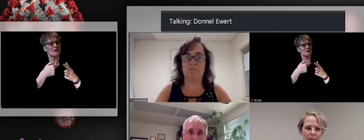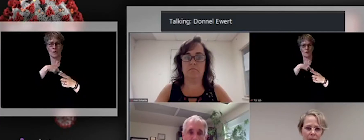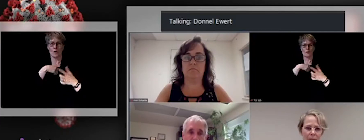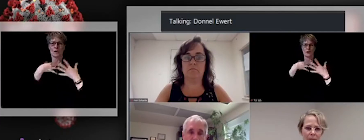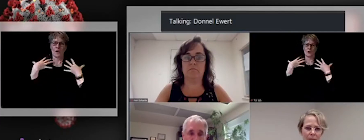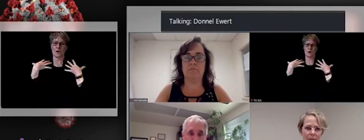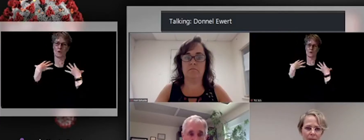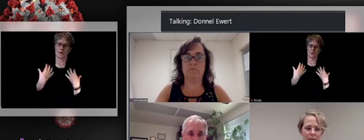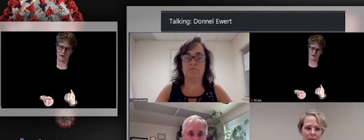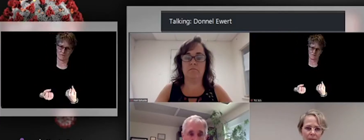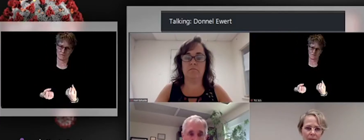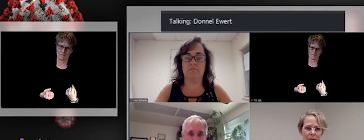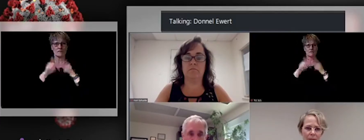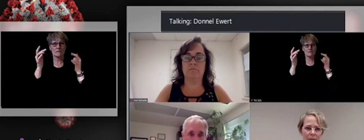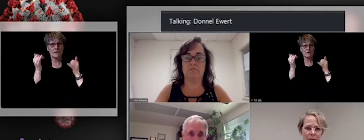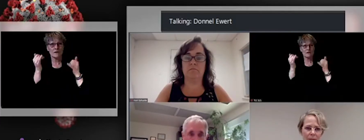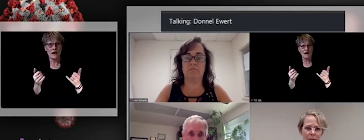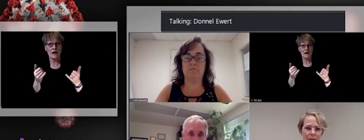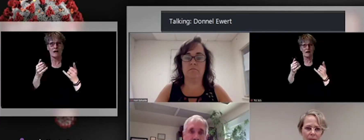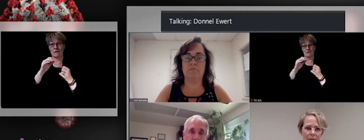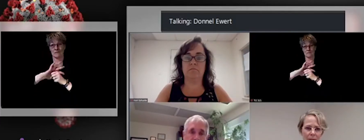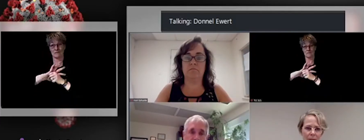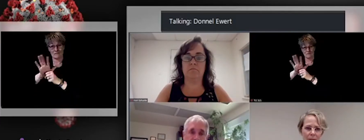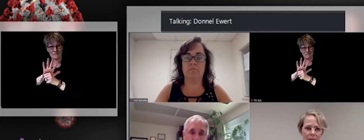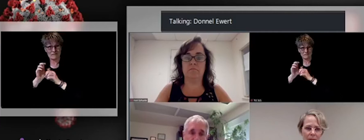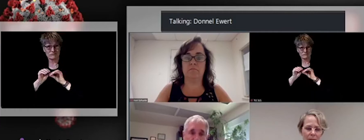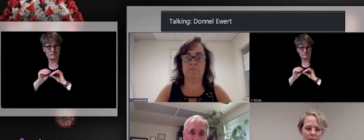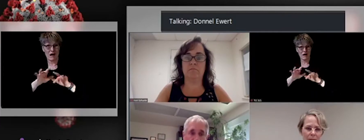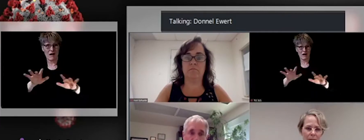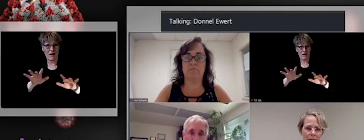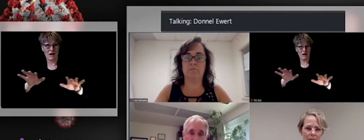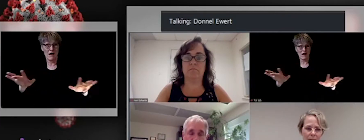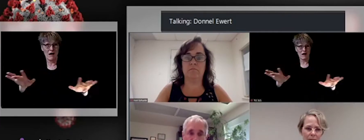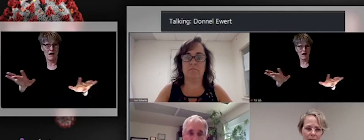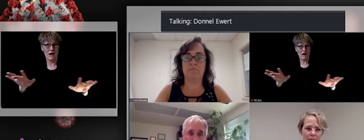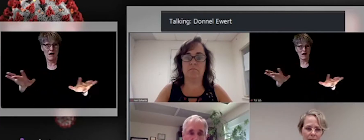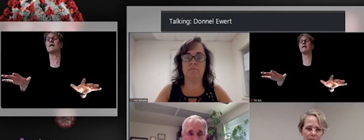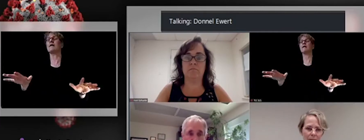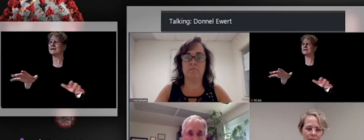that none of us asked for or wanted, it’s very difficult. It's very difficult to get